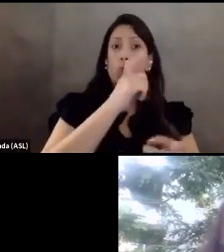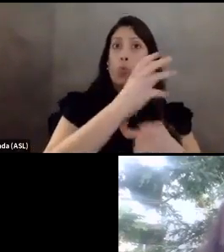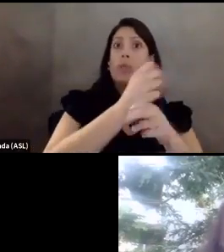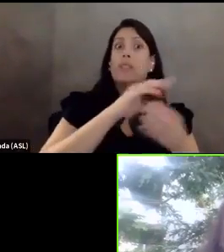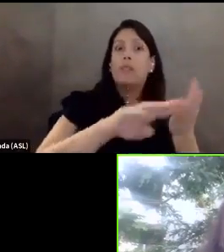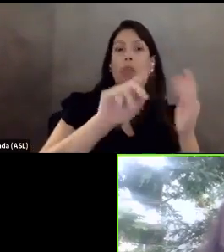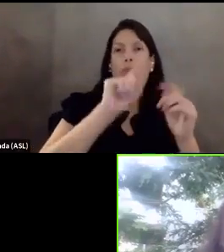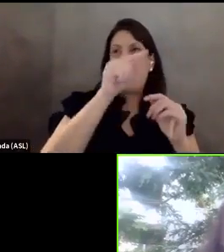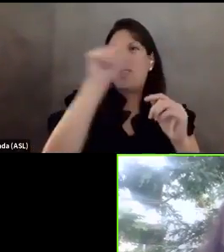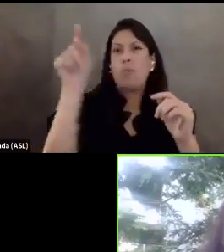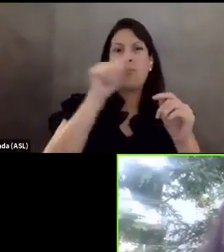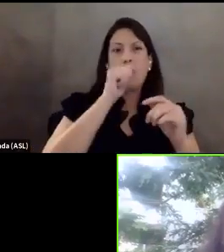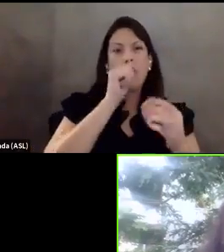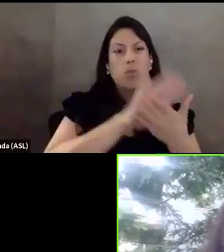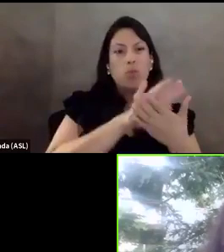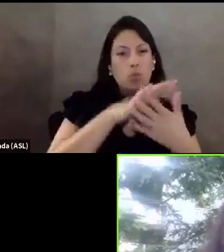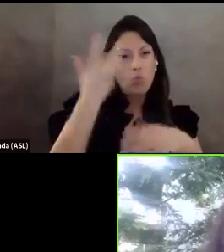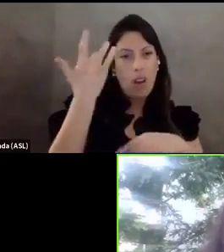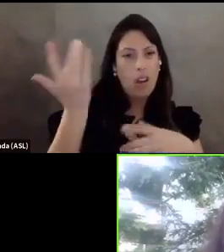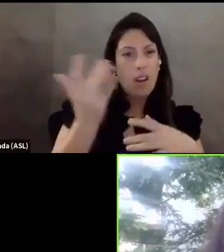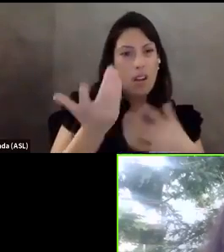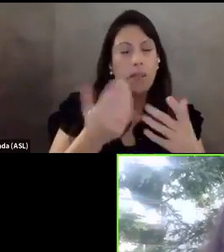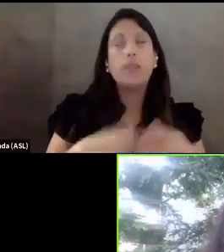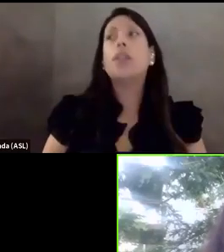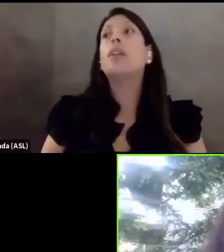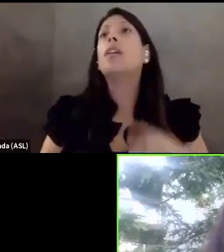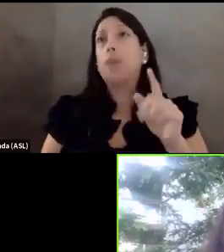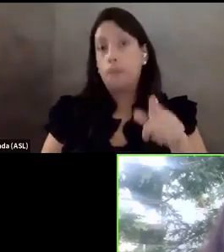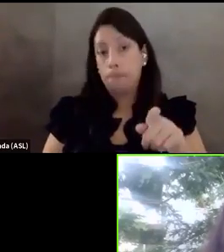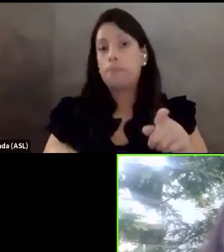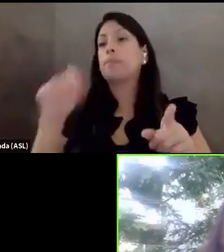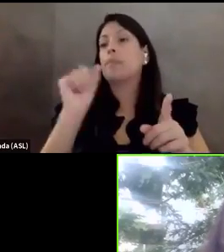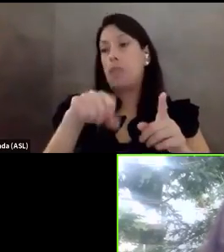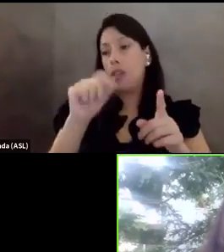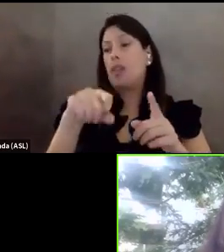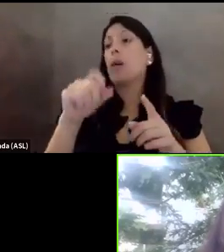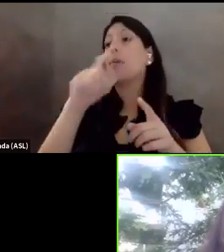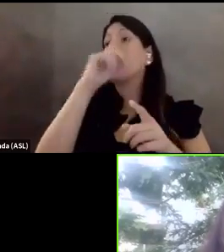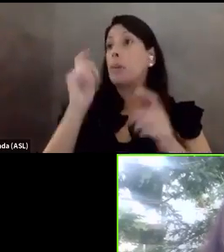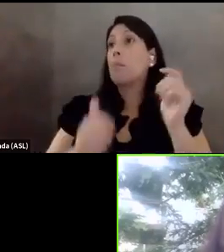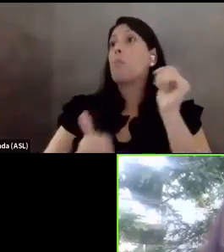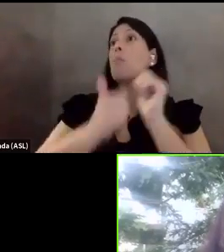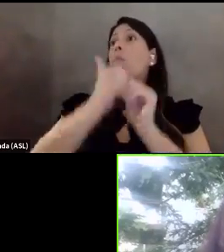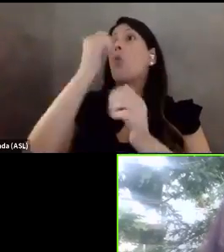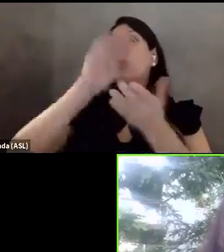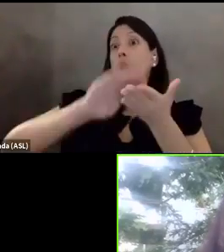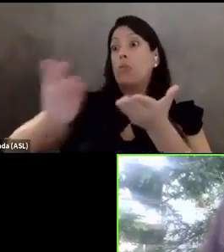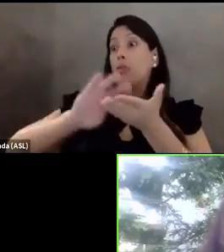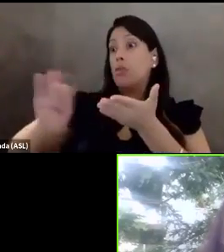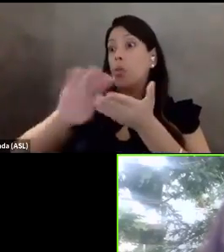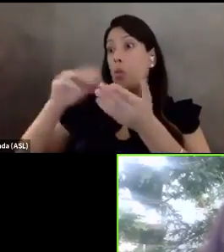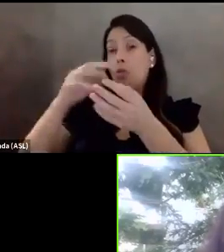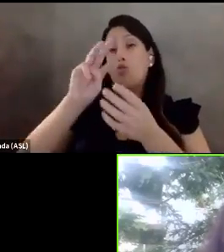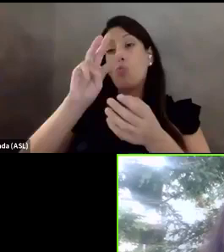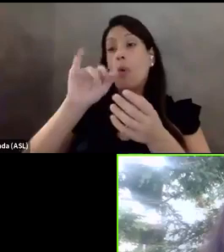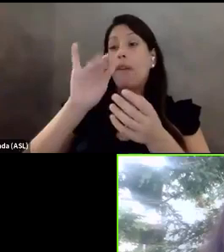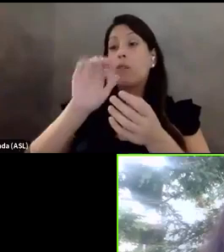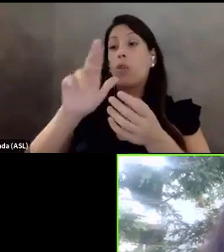Yeah, you address that, yeah, because the majority of the waivers we received are from private schools and